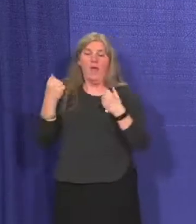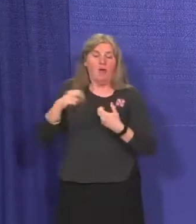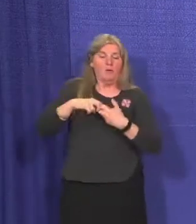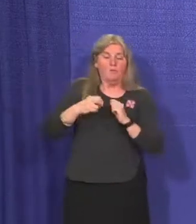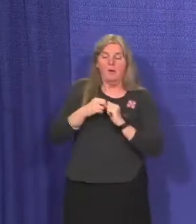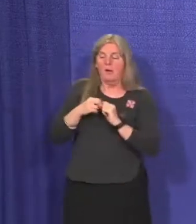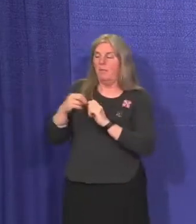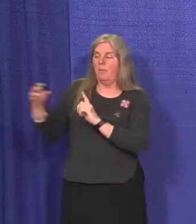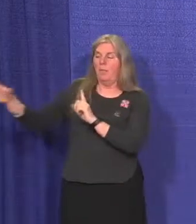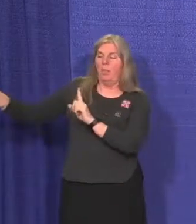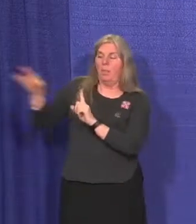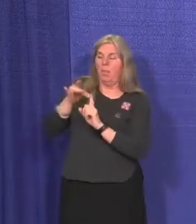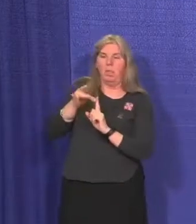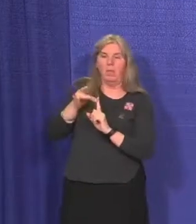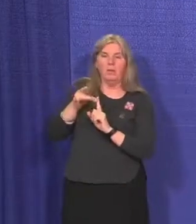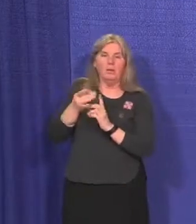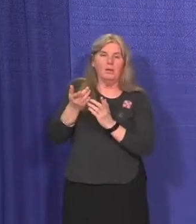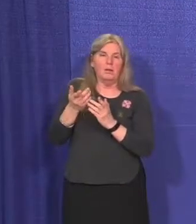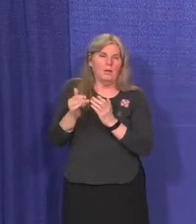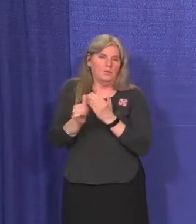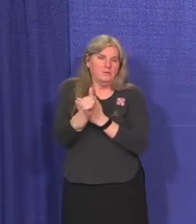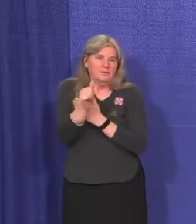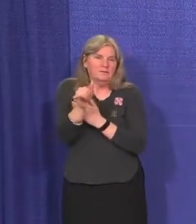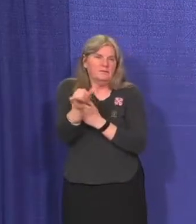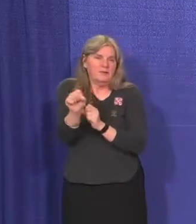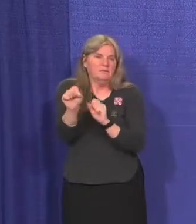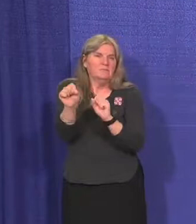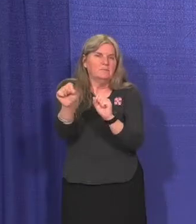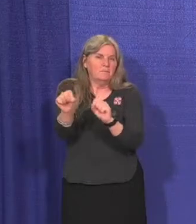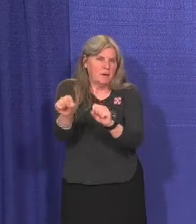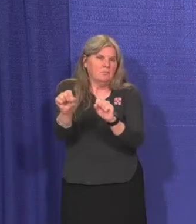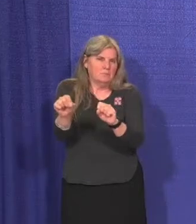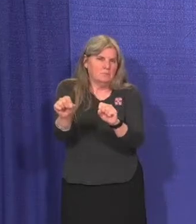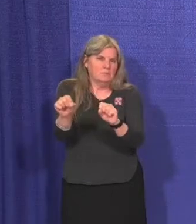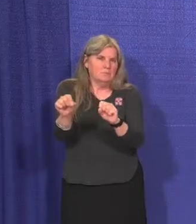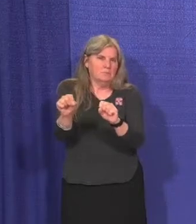There are always risks to care